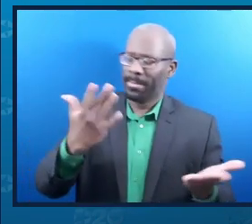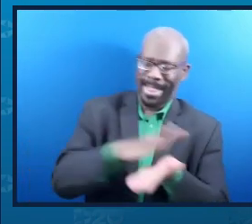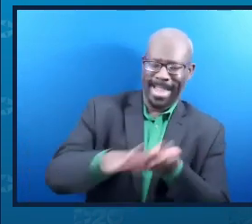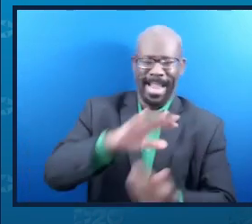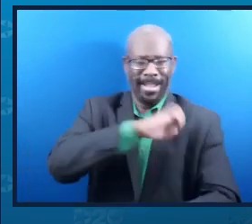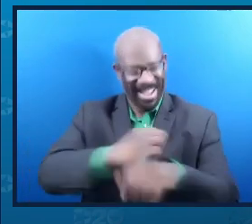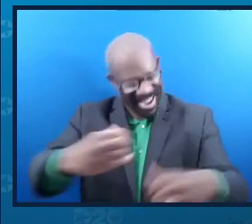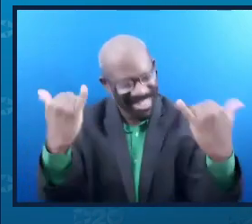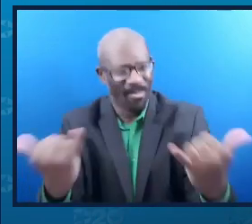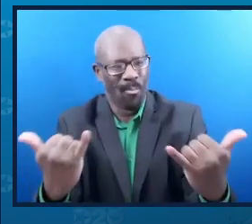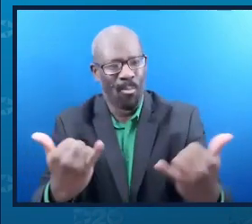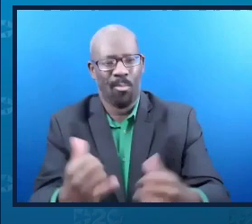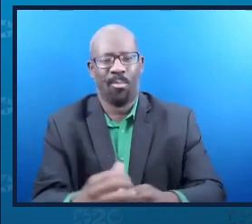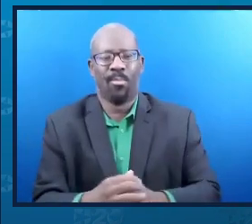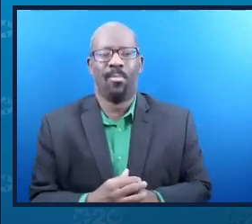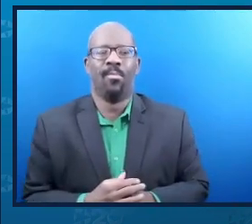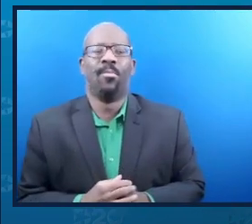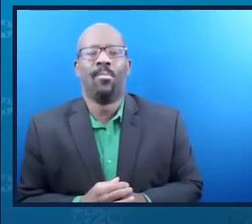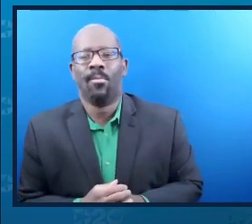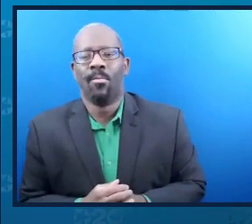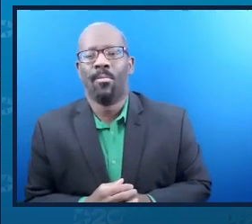NOTHING LESS.